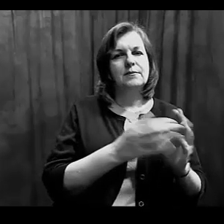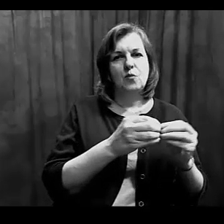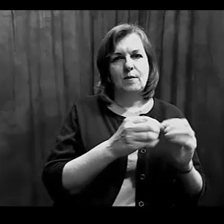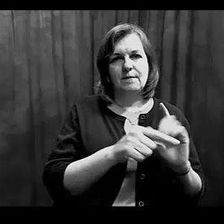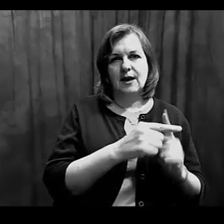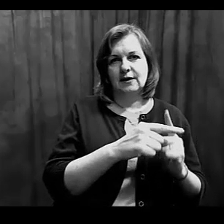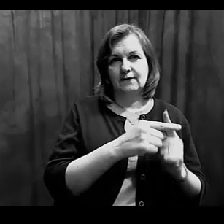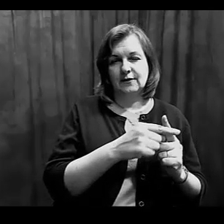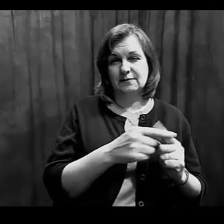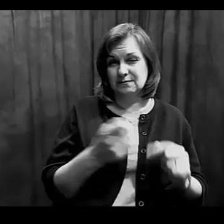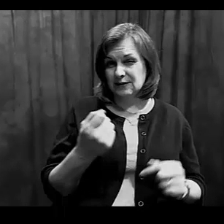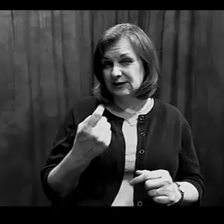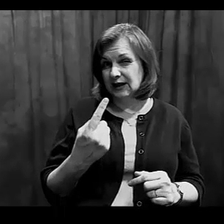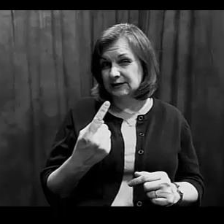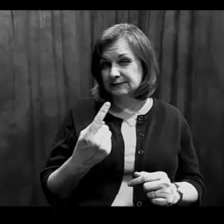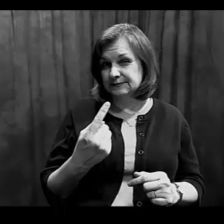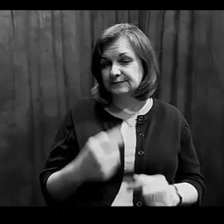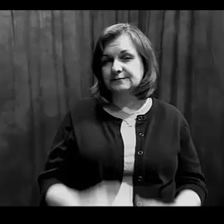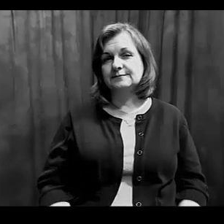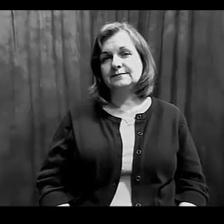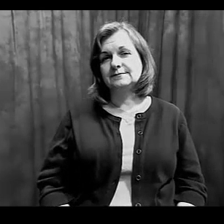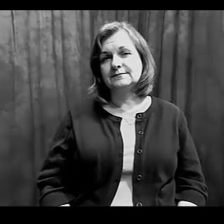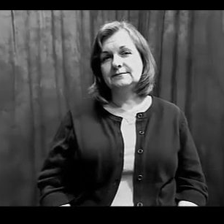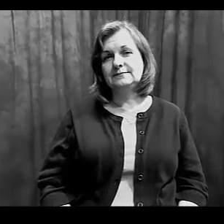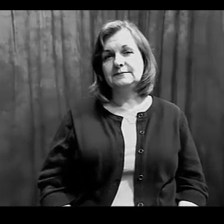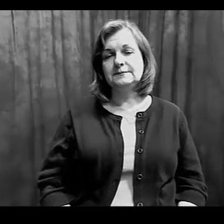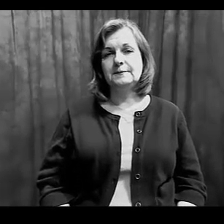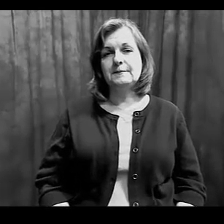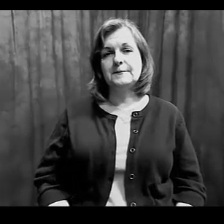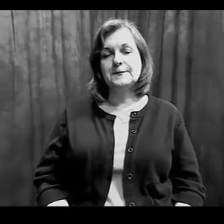does that make sense?